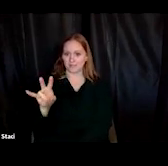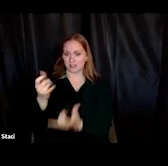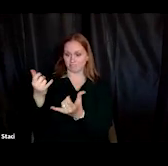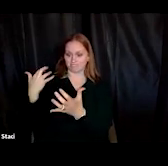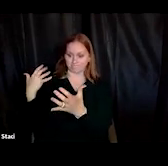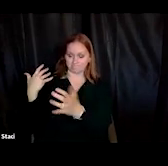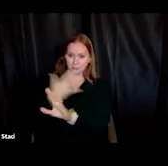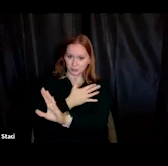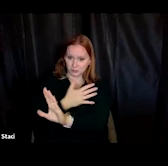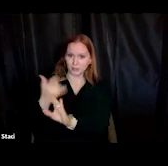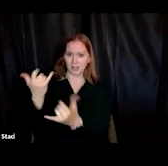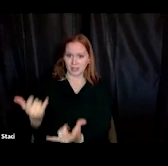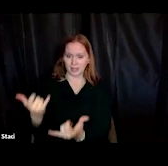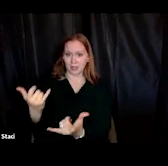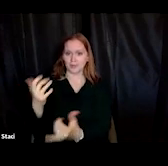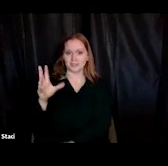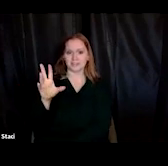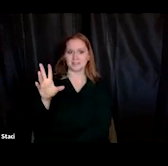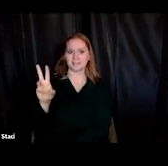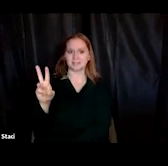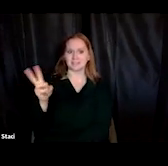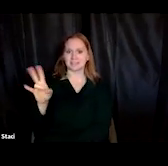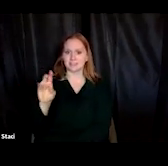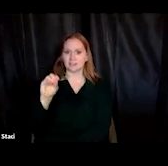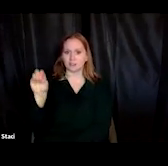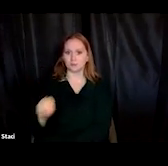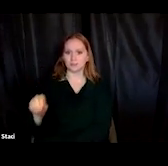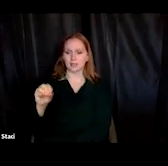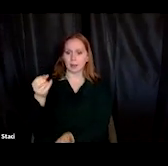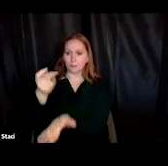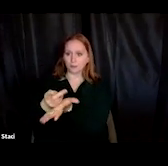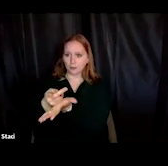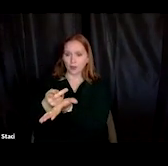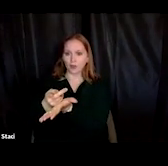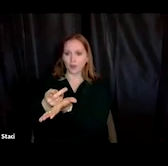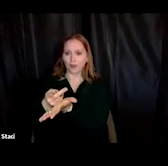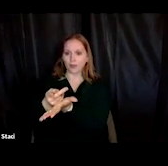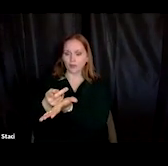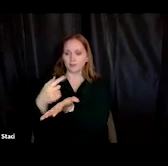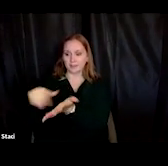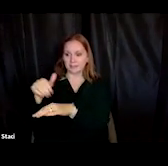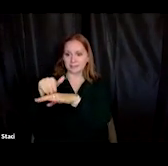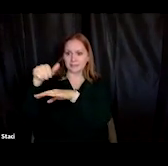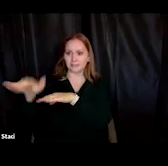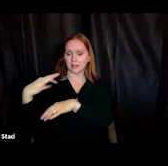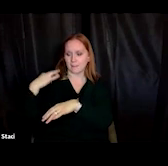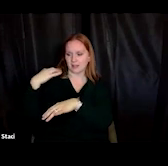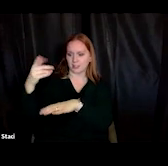we are at a 65% approval rating on disability applications that were submitted using the SOAR model. And as you can see,